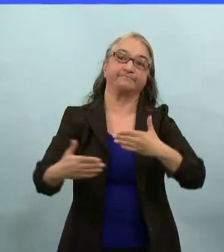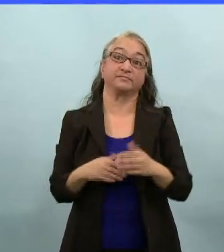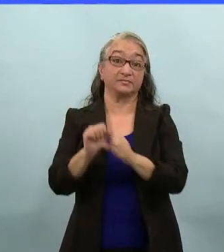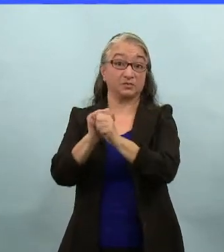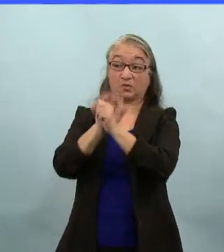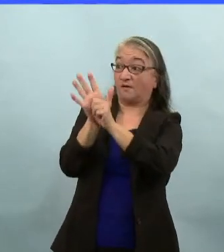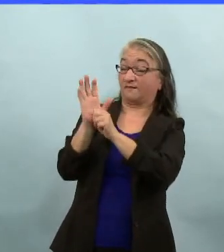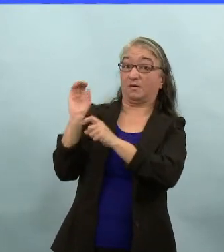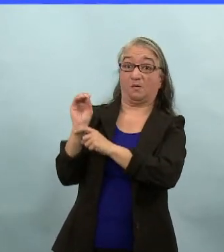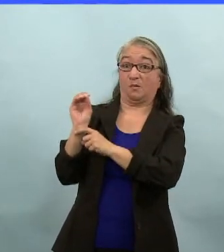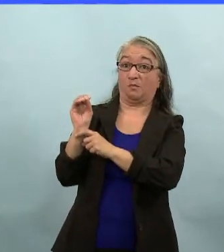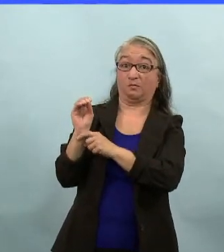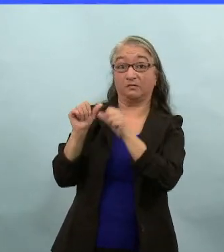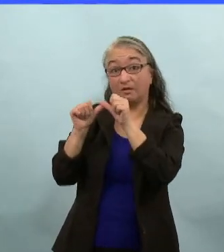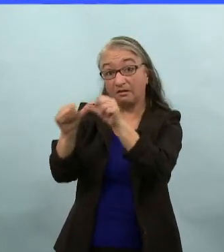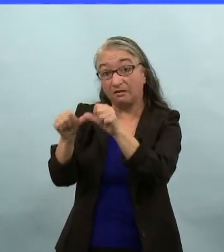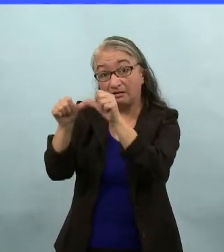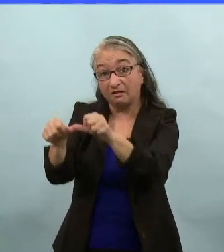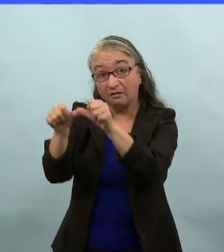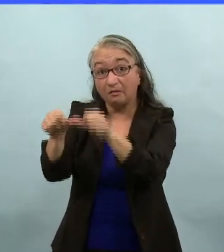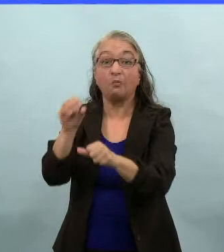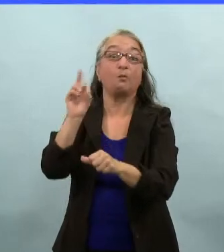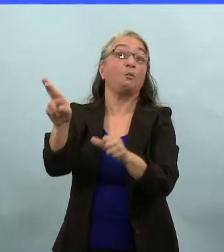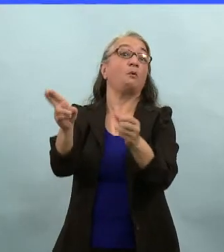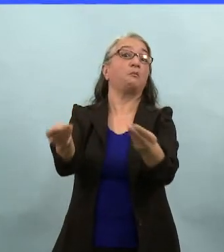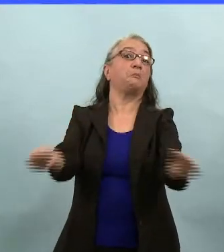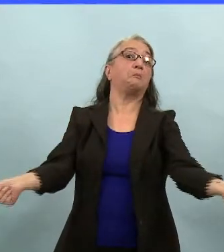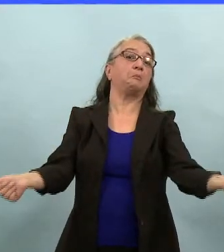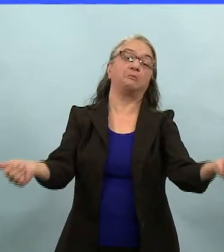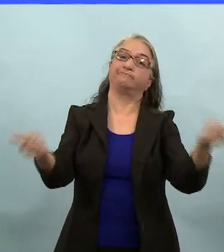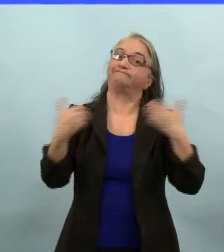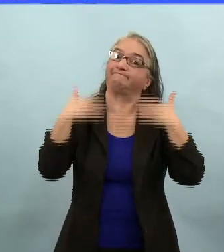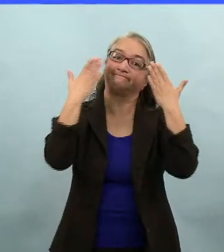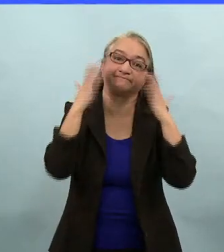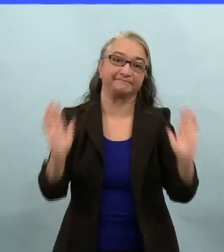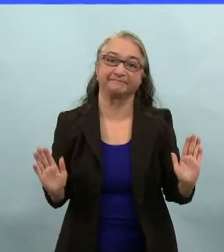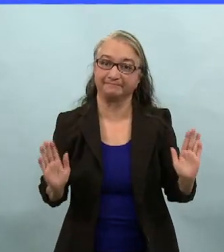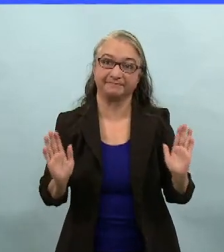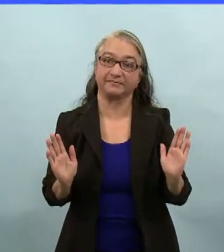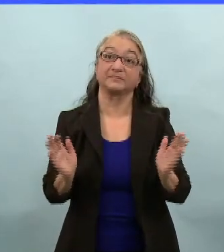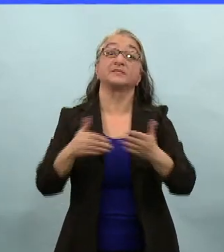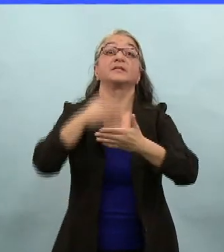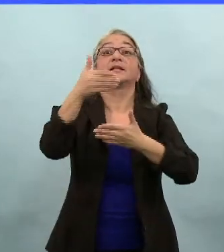we don't know when if or what kind of variant might circulate in our communities in the future